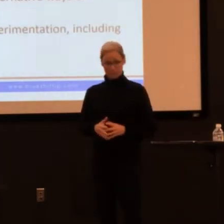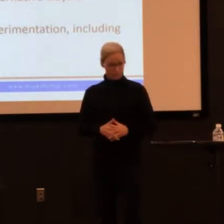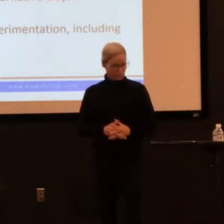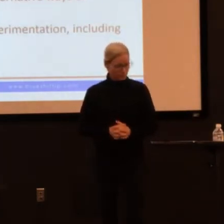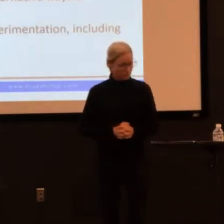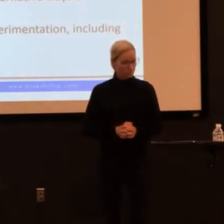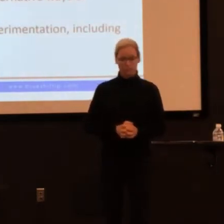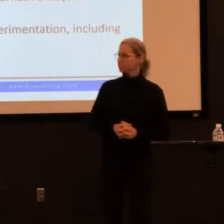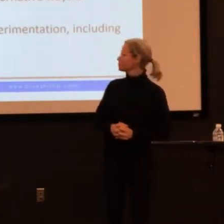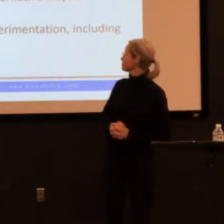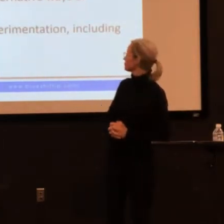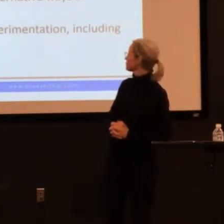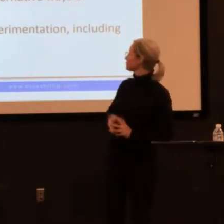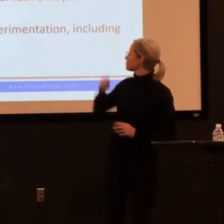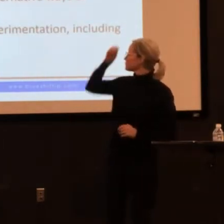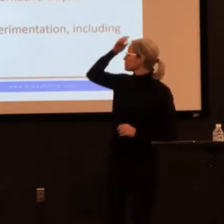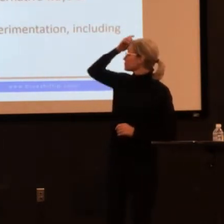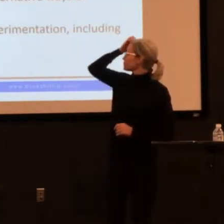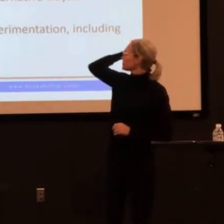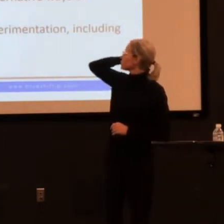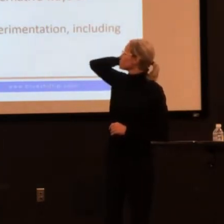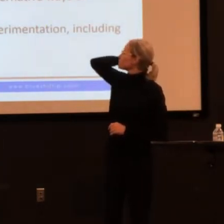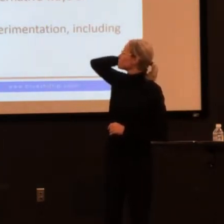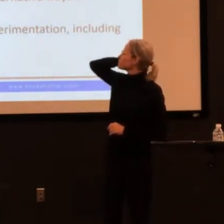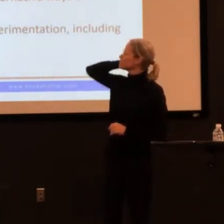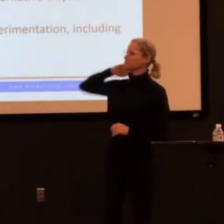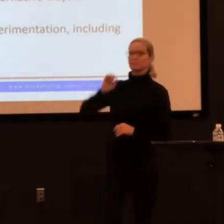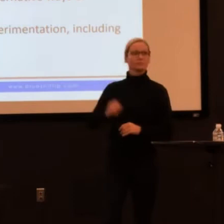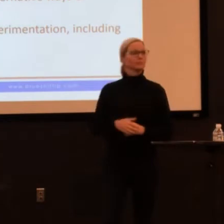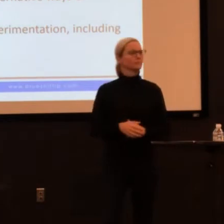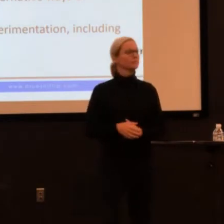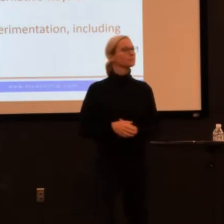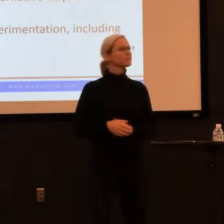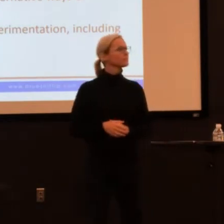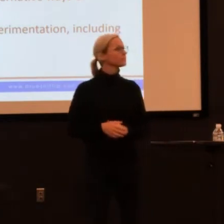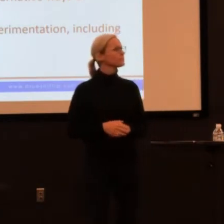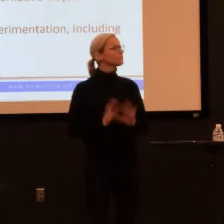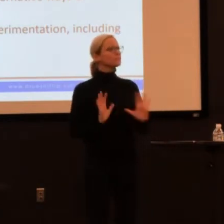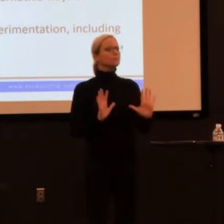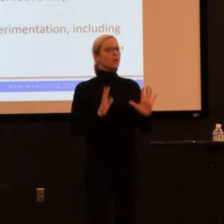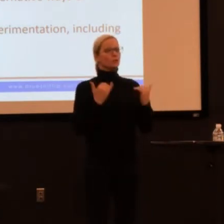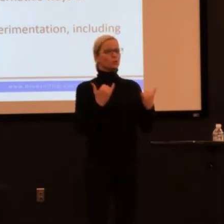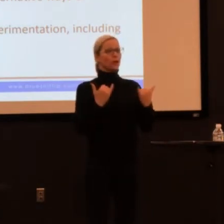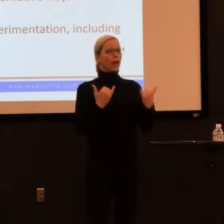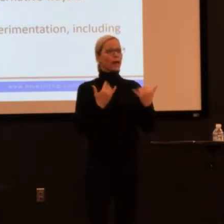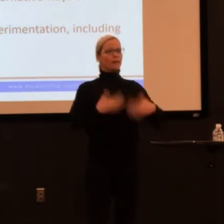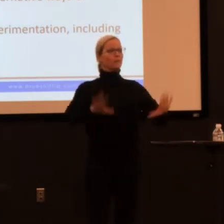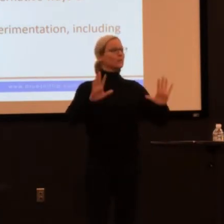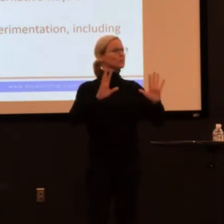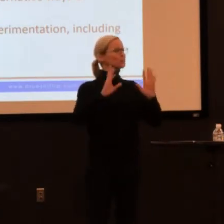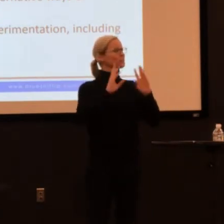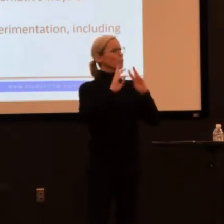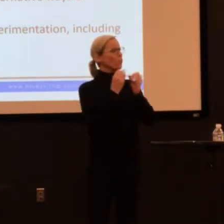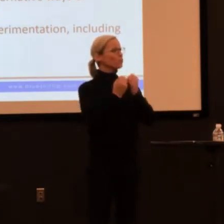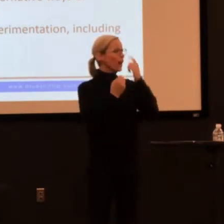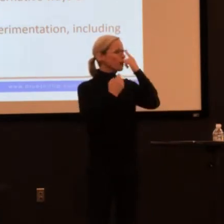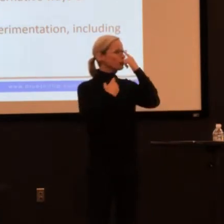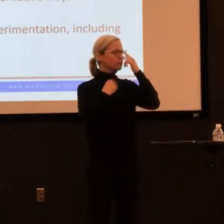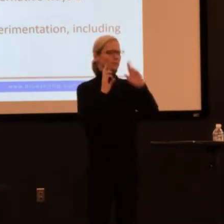I told people in the previous versions of this if there's one thing to take away I think it'd be this slide, I'll just give you a minute to read.